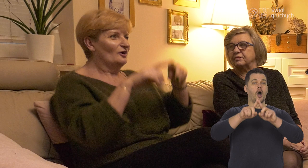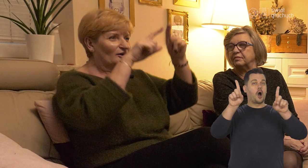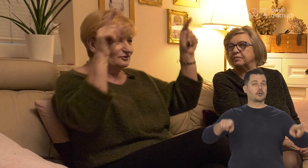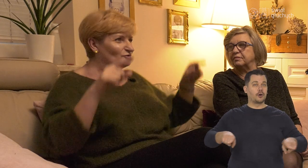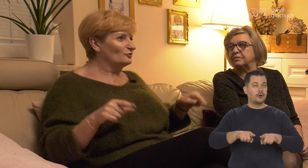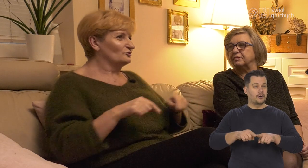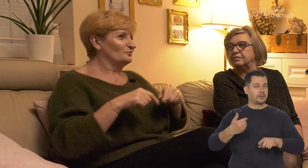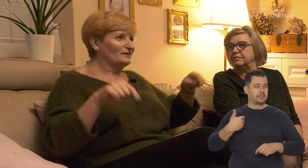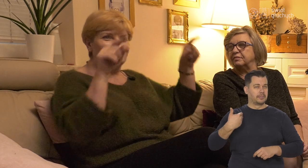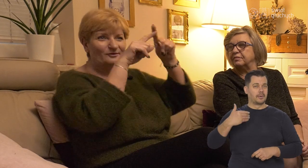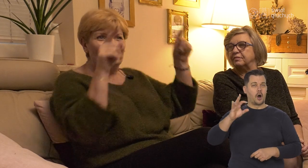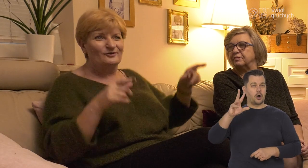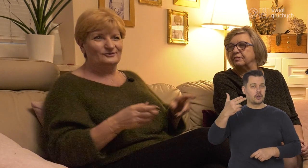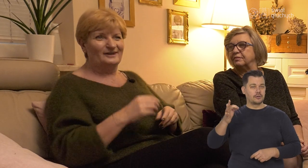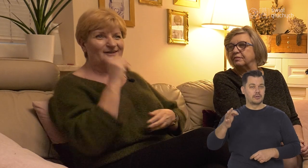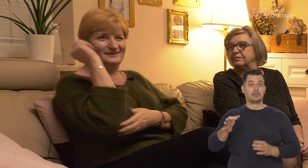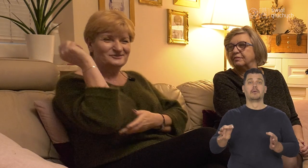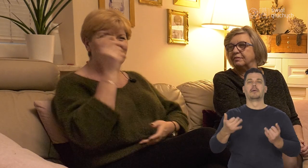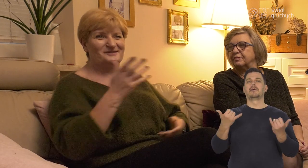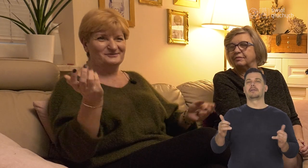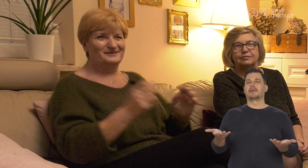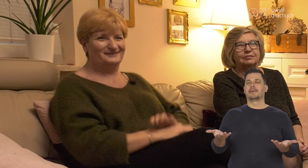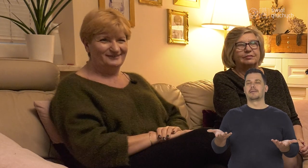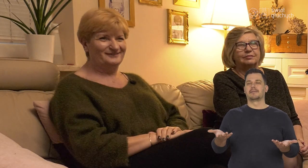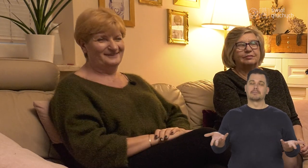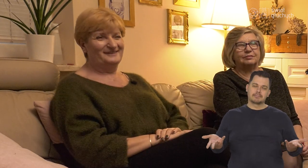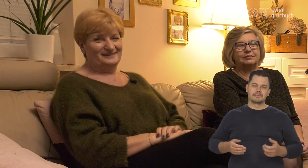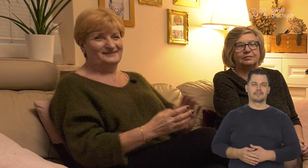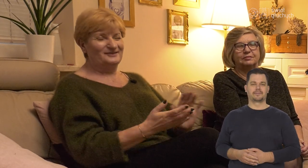Like Monica says that in the past "window" used to be shown "window", and now it's shown like this.